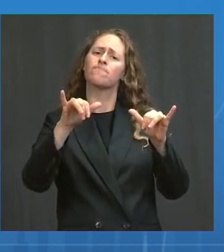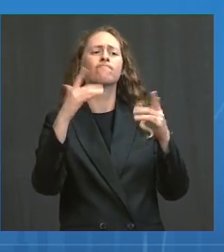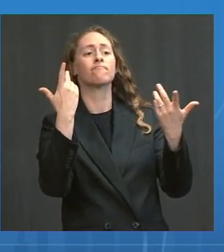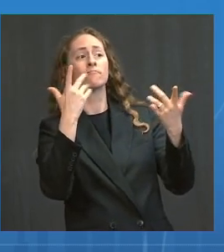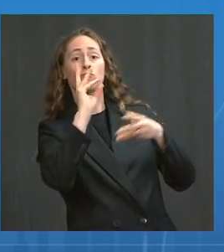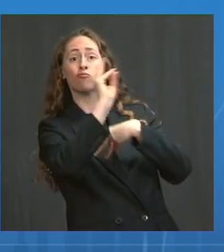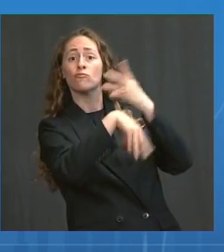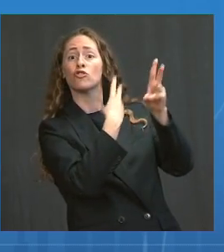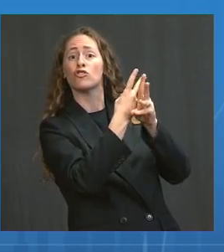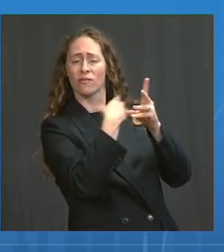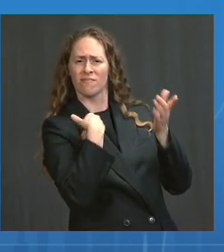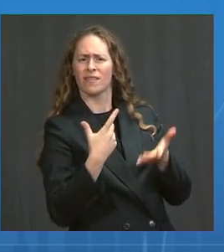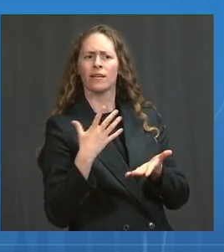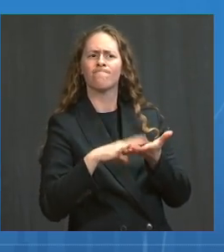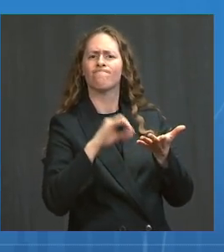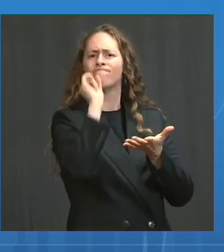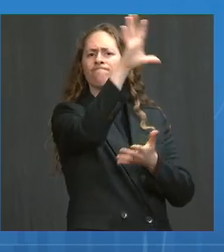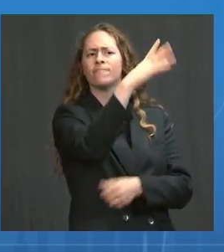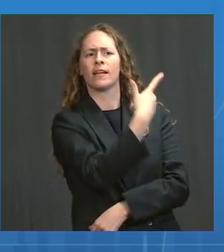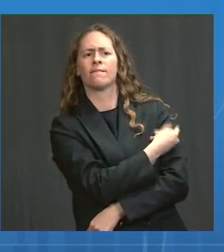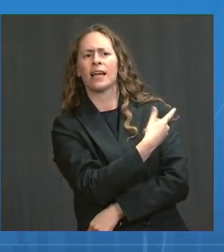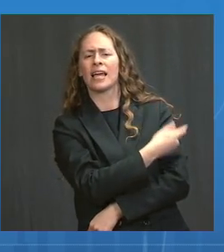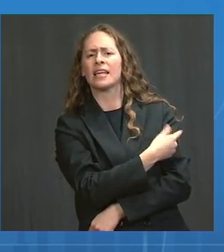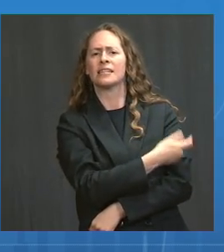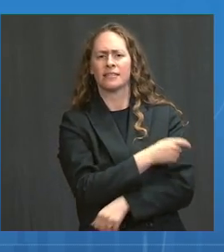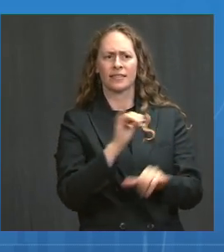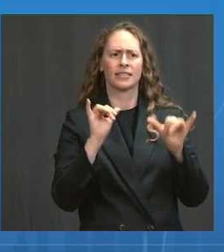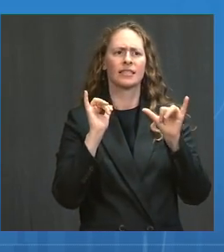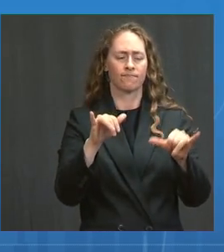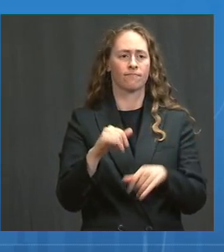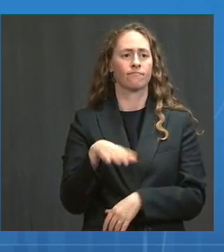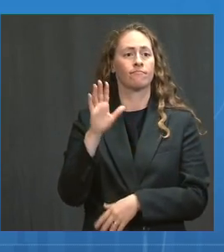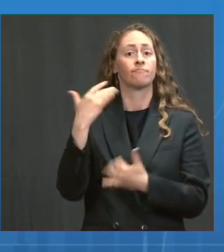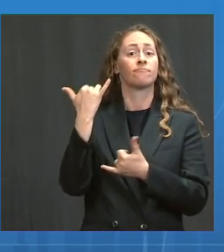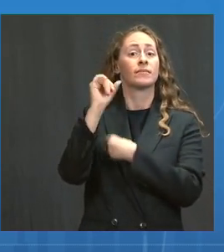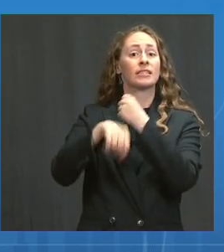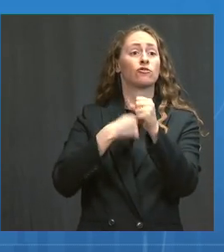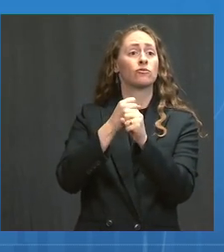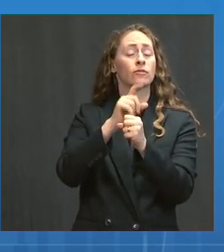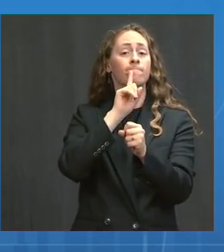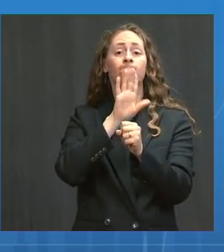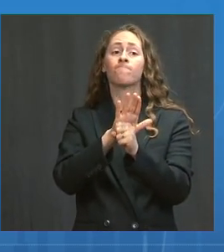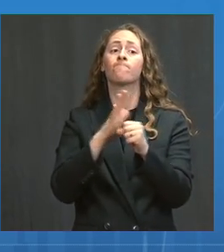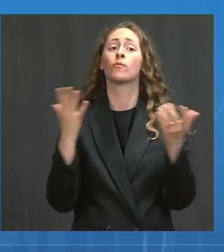Earlier this year, the President committed that the United States will be an arsenal of vaccines for the world.